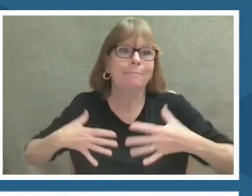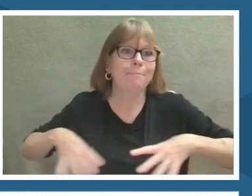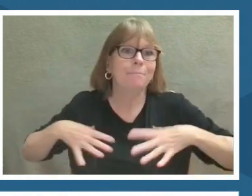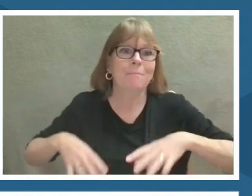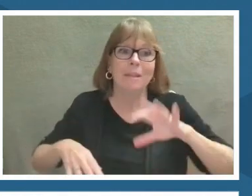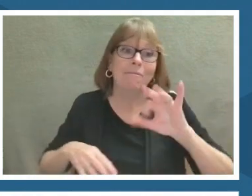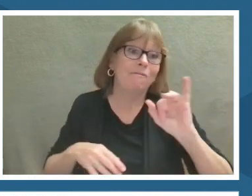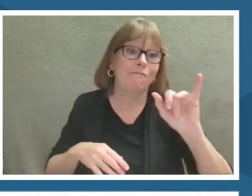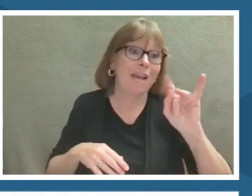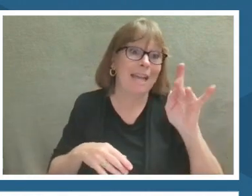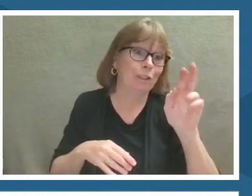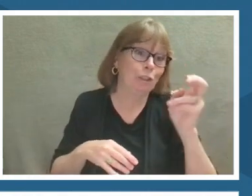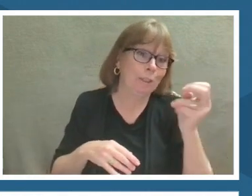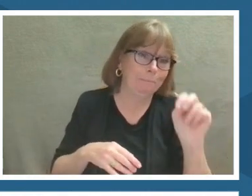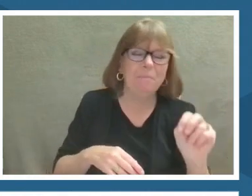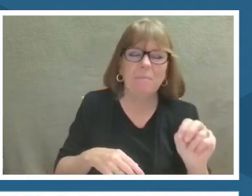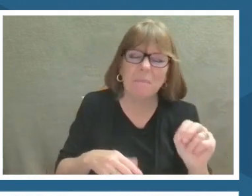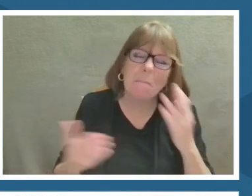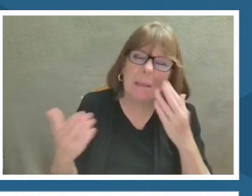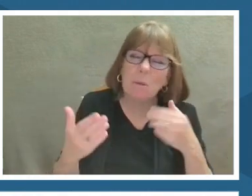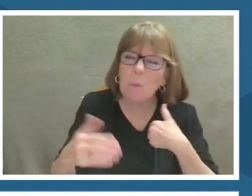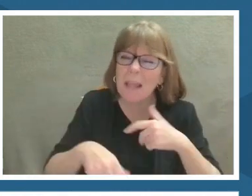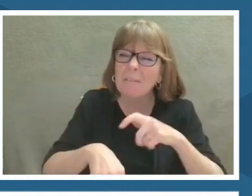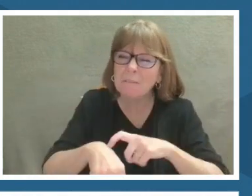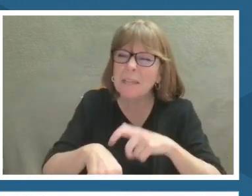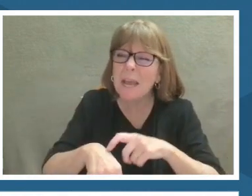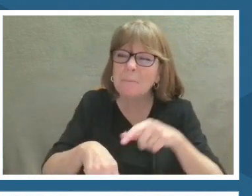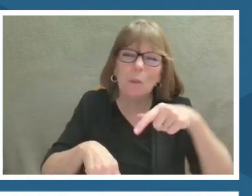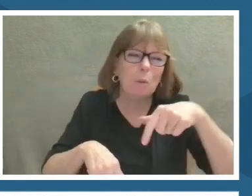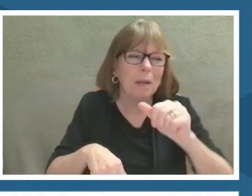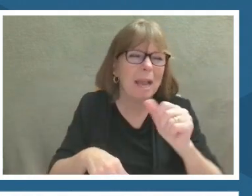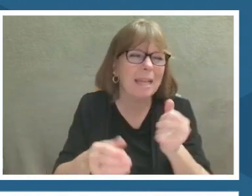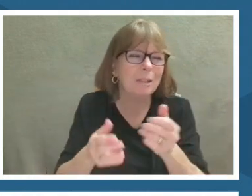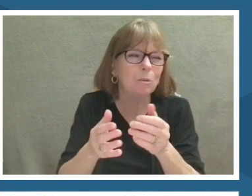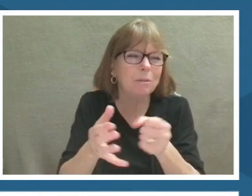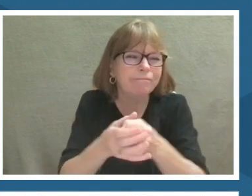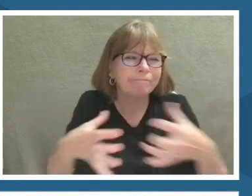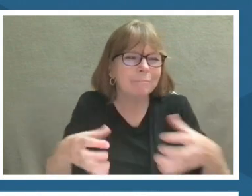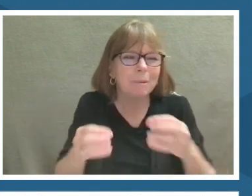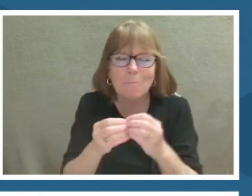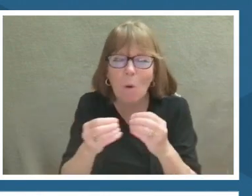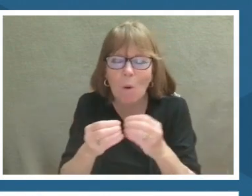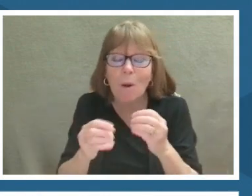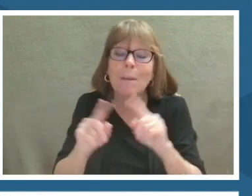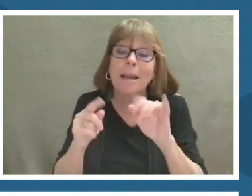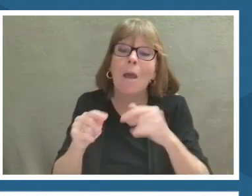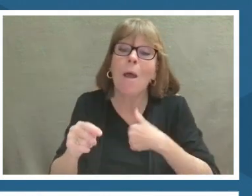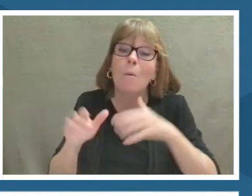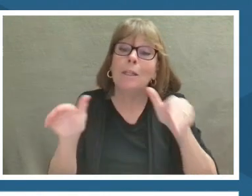this and the q a but thank you so much and now i'm gonna on the next slide